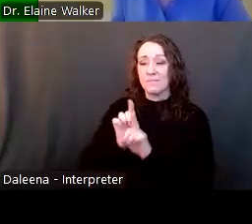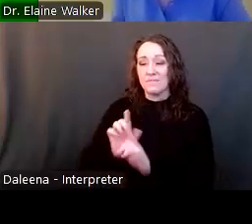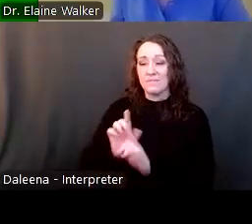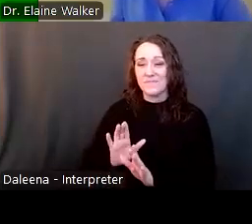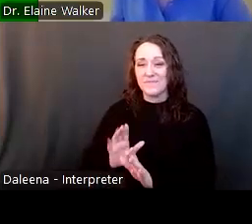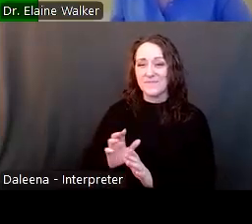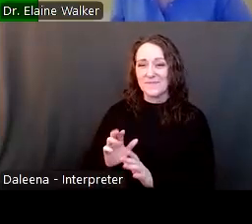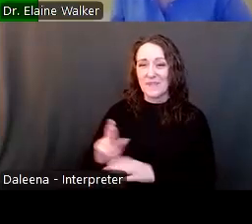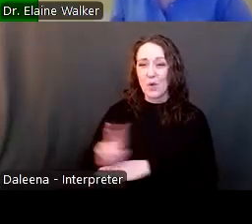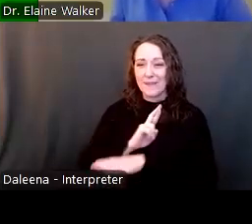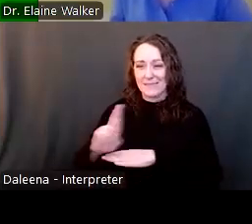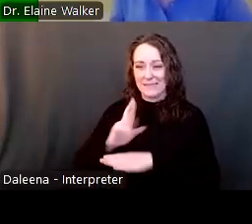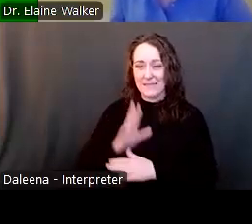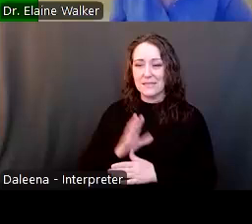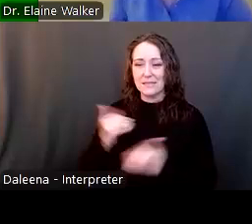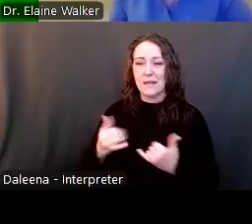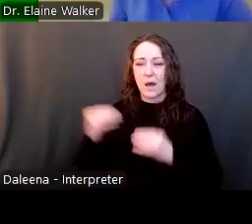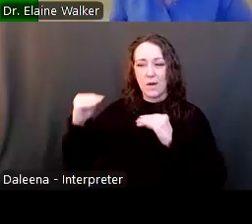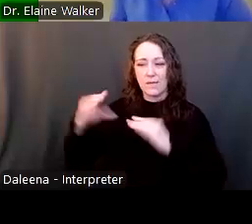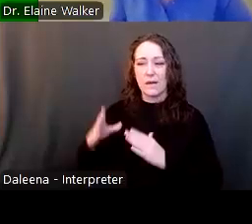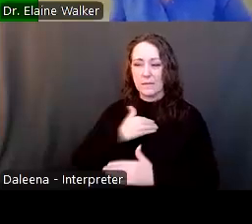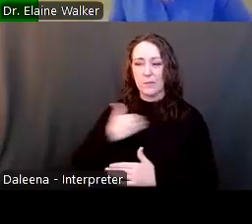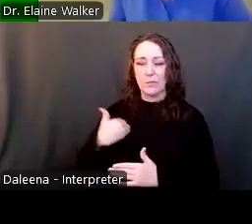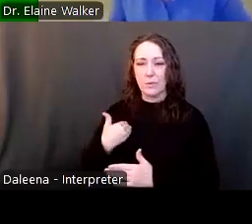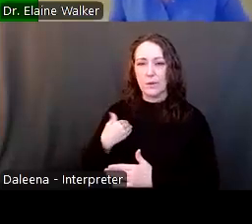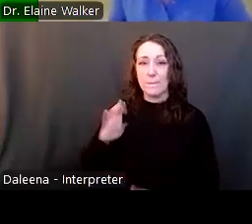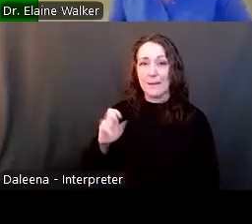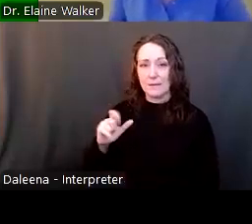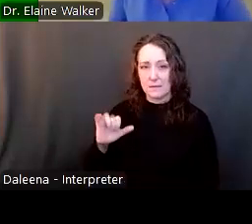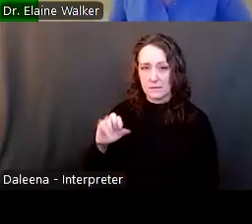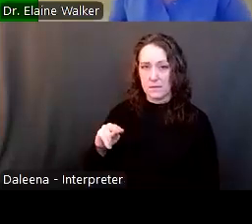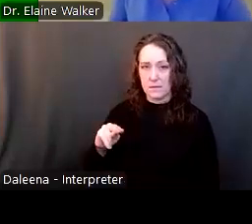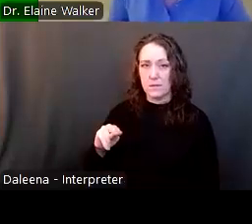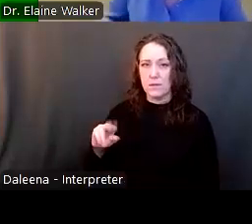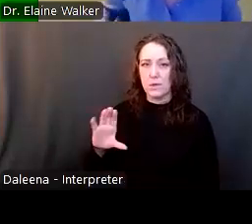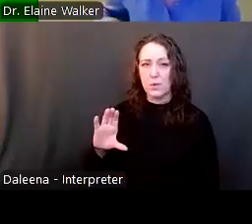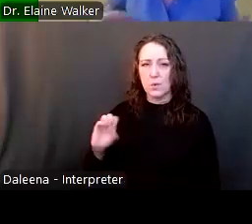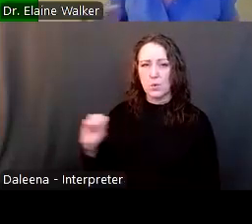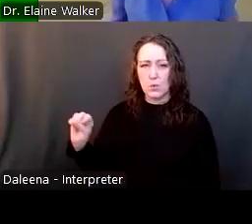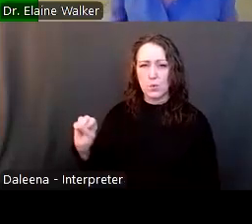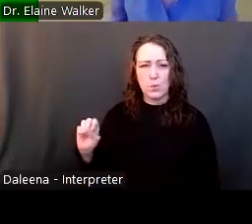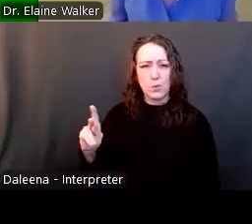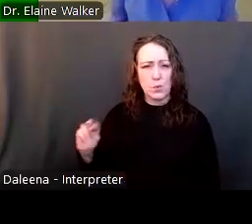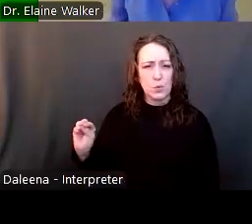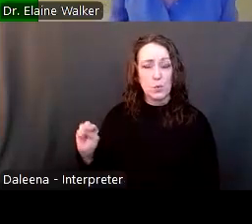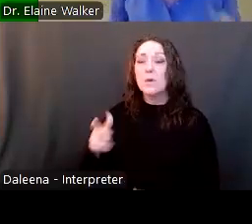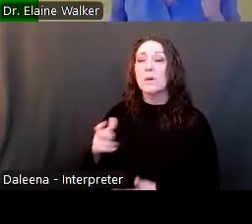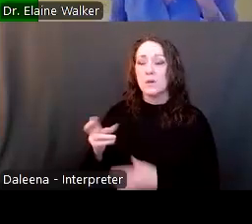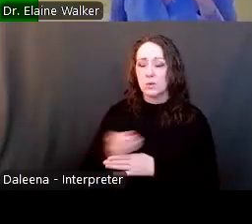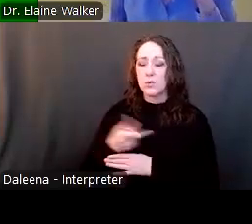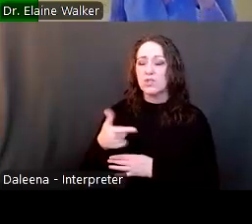who's now a faculty member named Benson coup decided to start using geocoding to derive